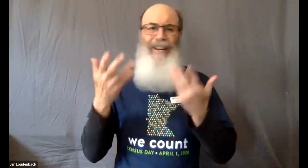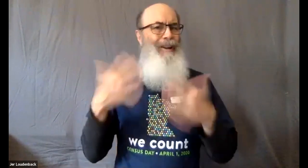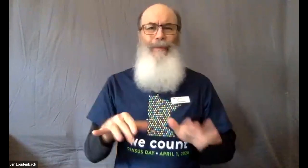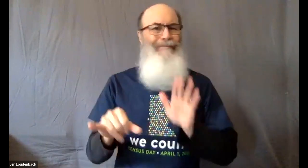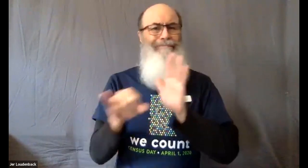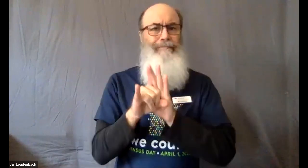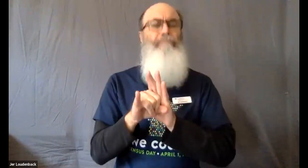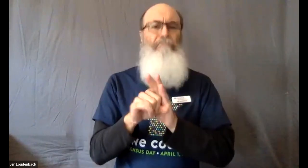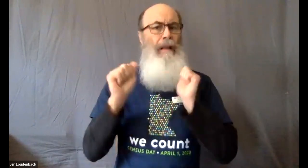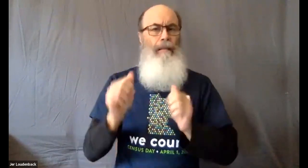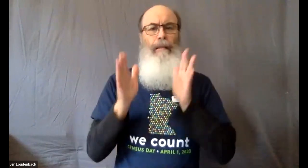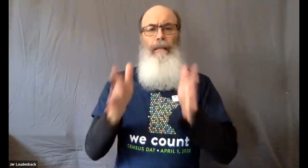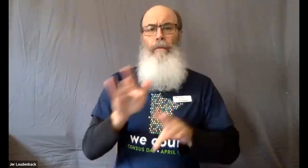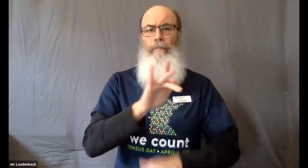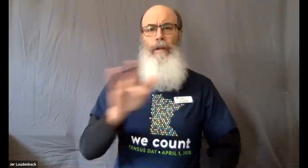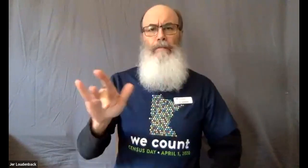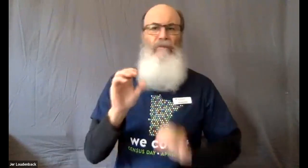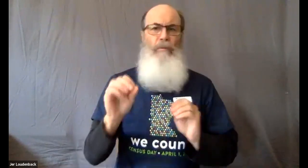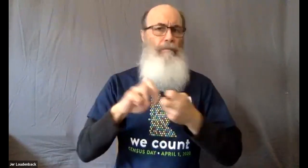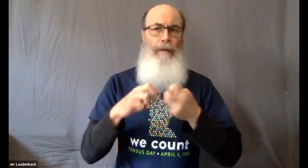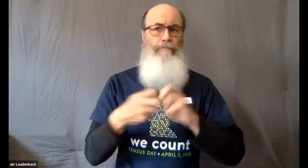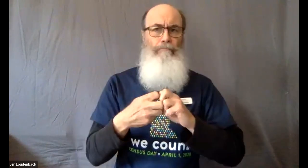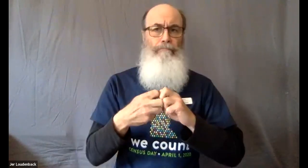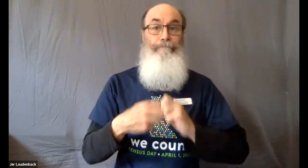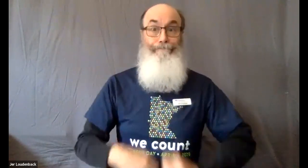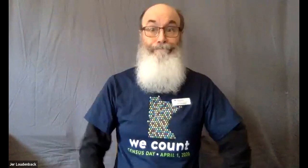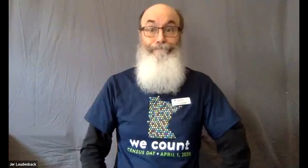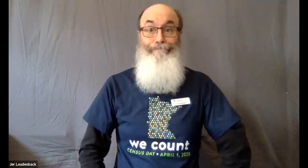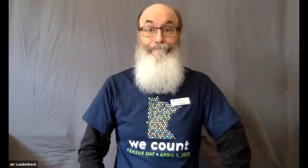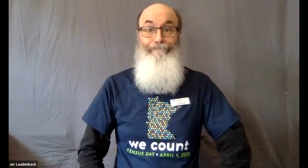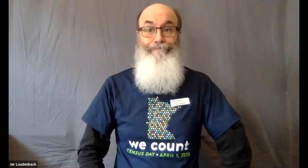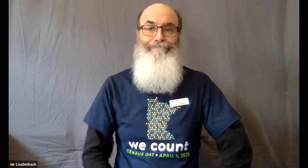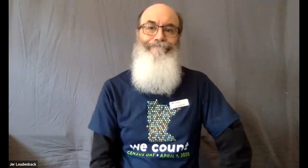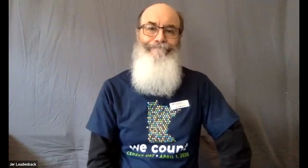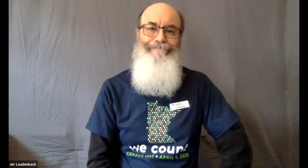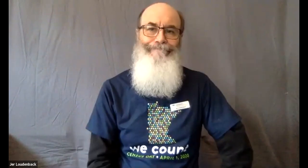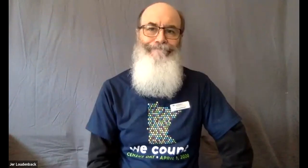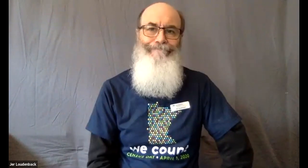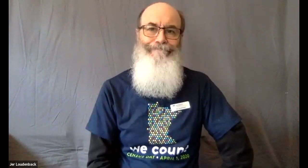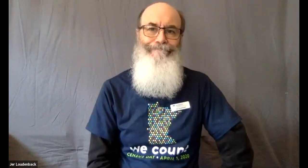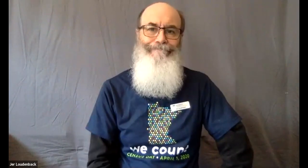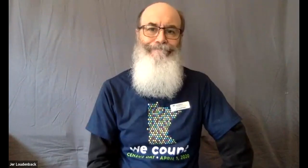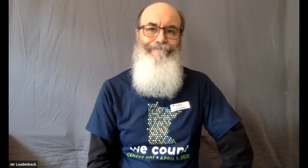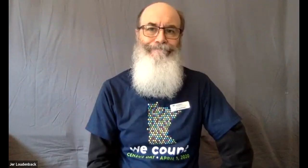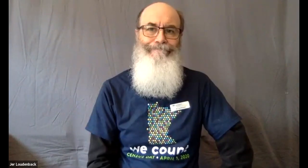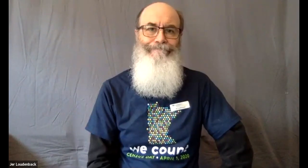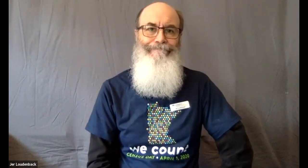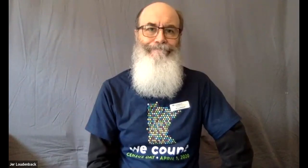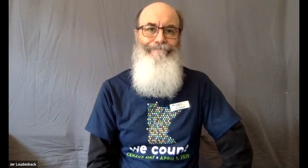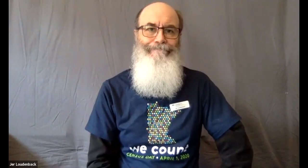Jer: That's a good question. Some people may strongly identify one or the other